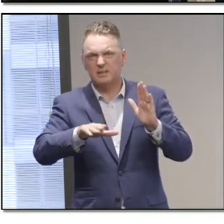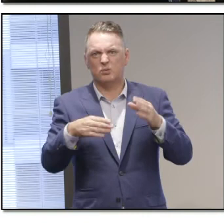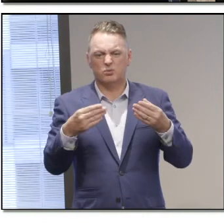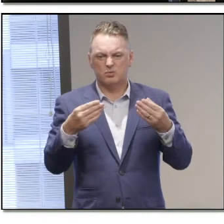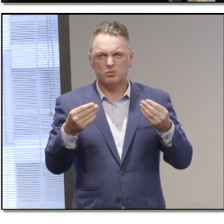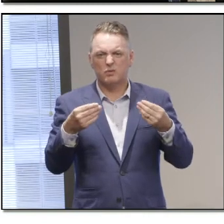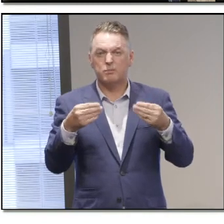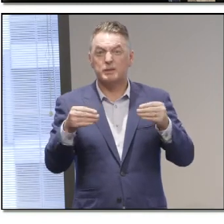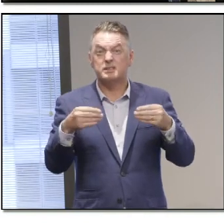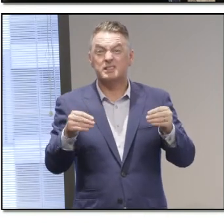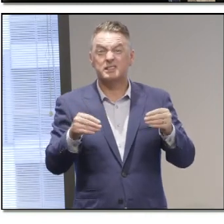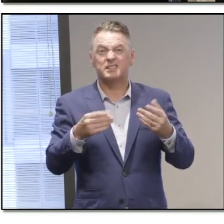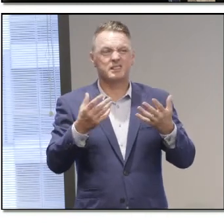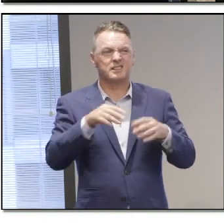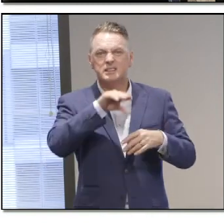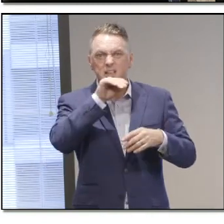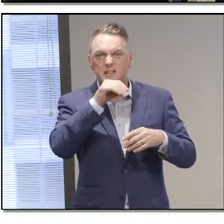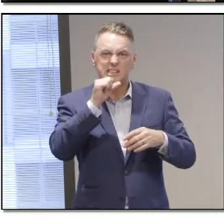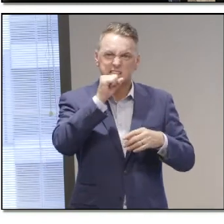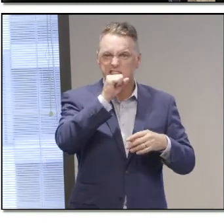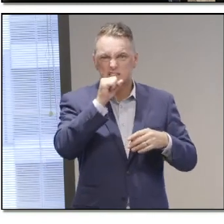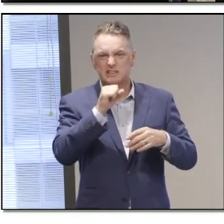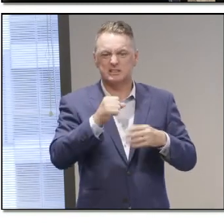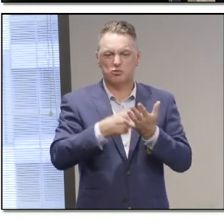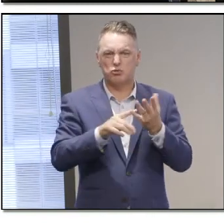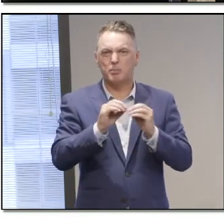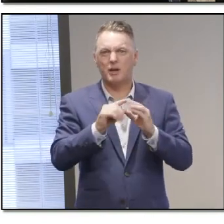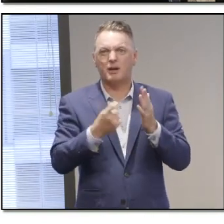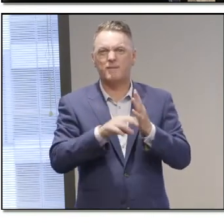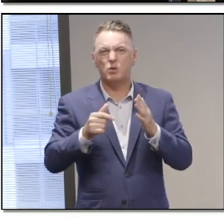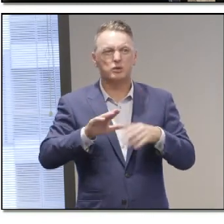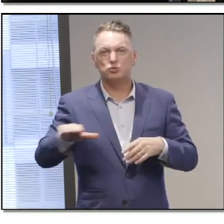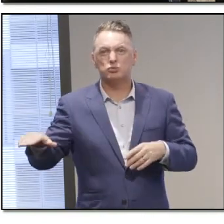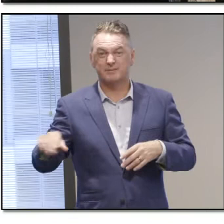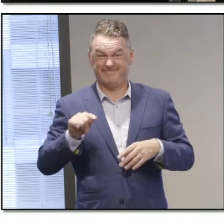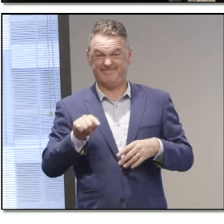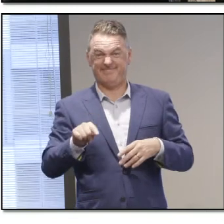that little rubber duckies that kids like to chew and things like that, lead and pesticides,